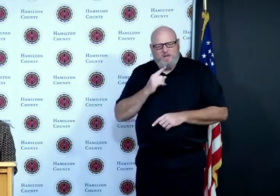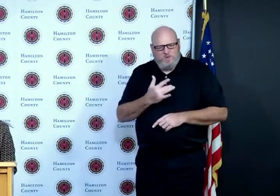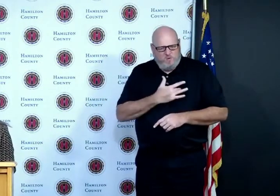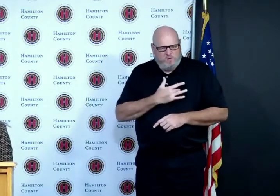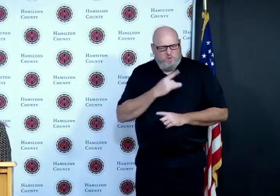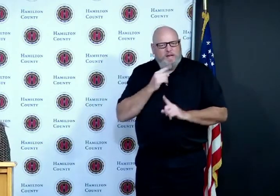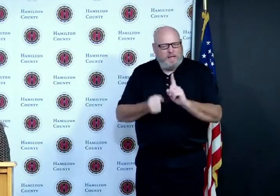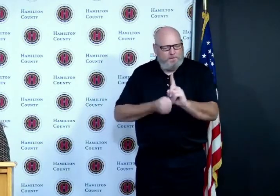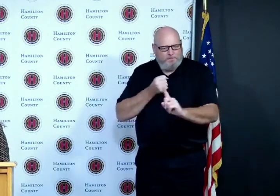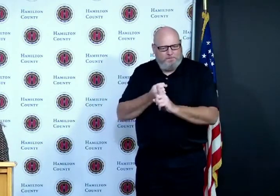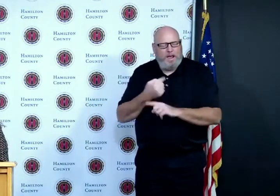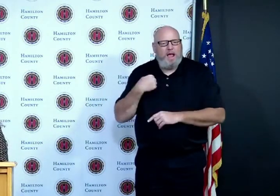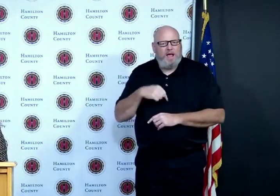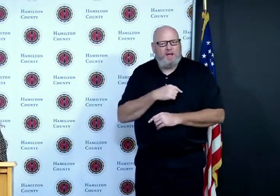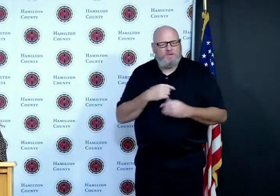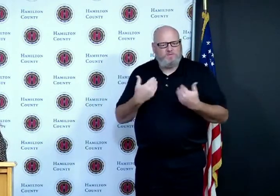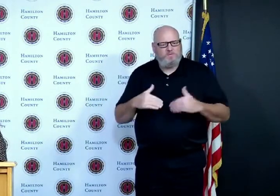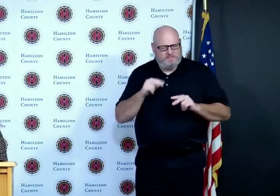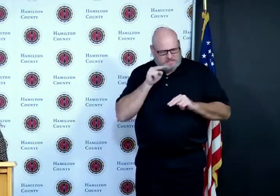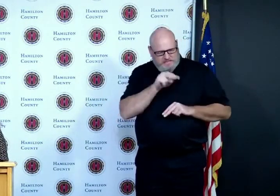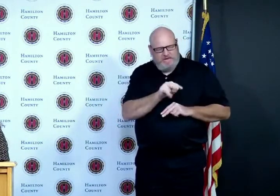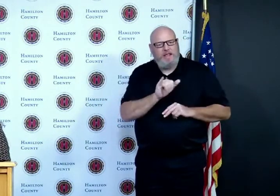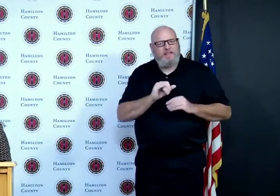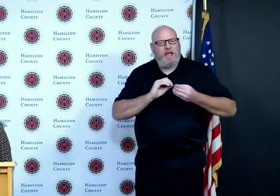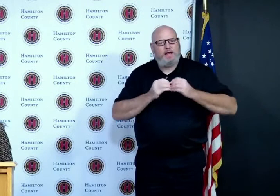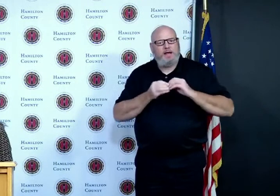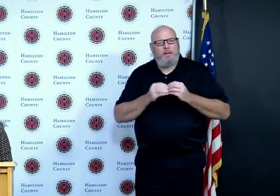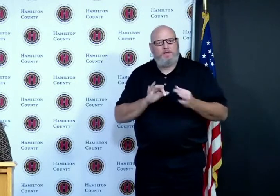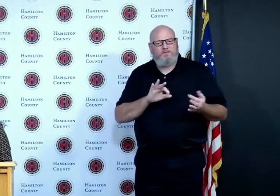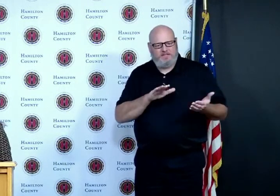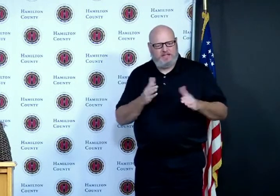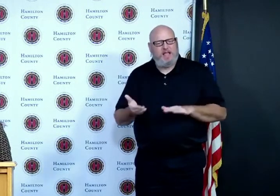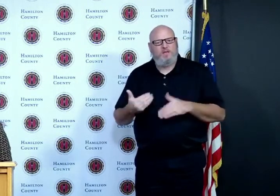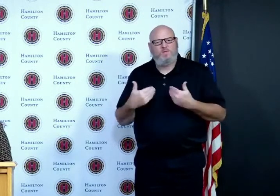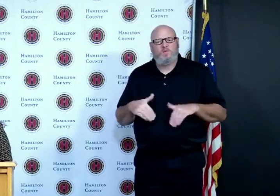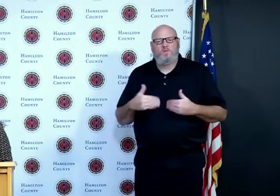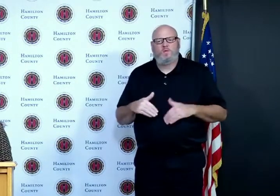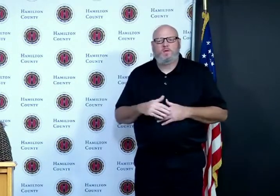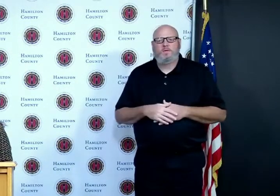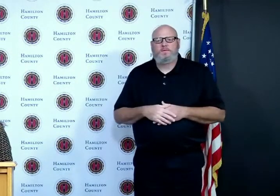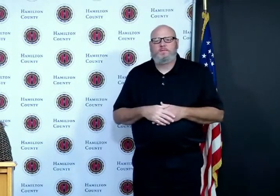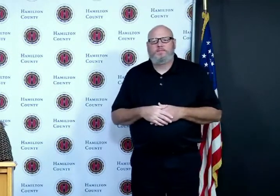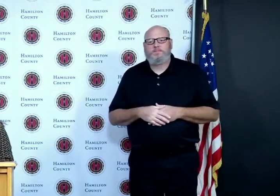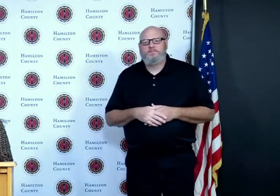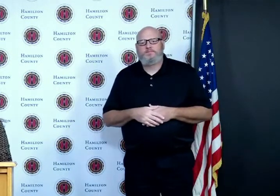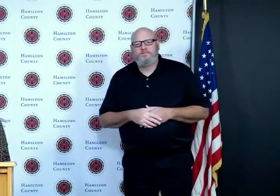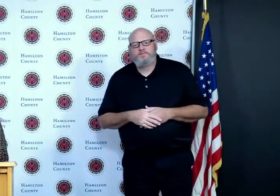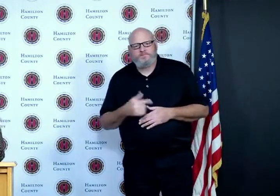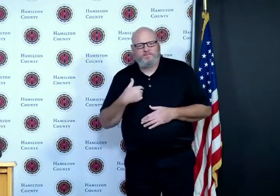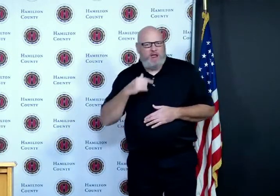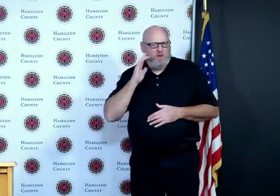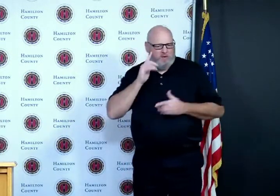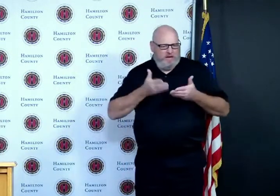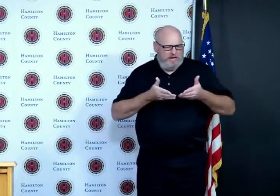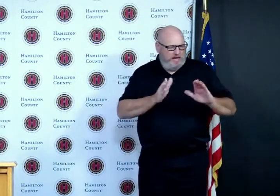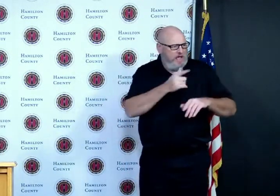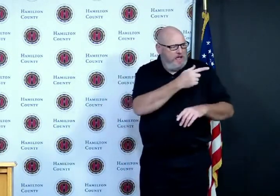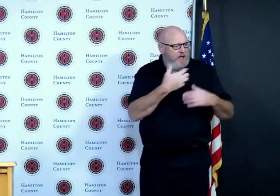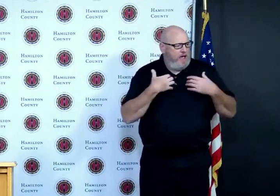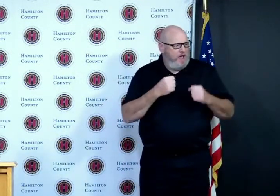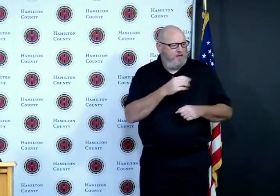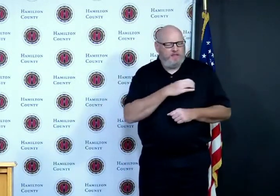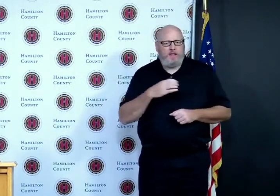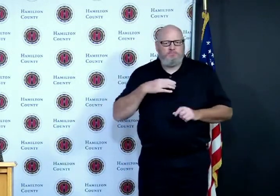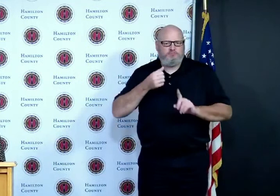again I'll let Greg talk a little bit more to that change in that increase so on a